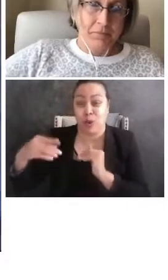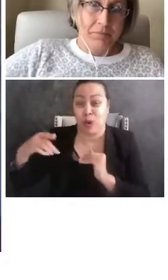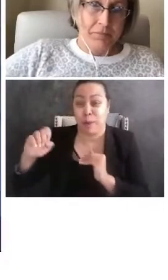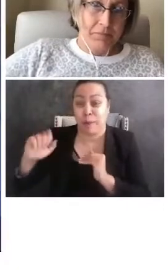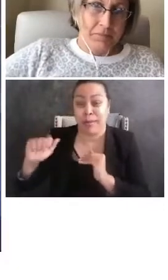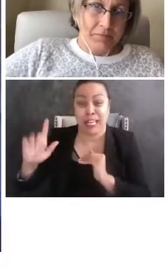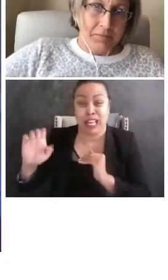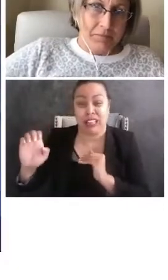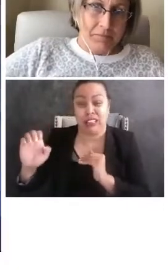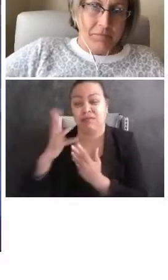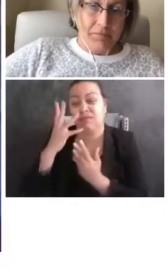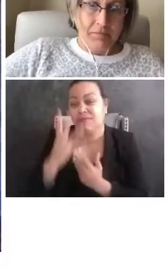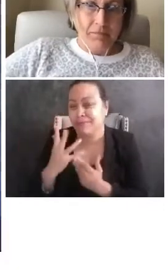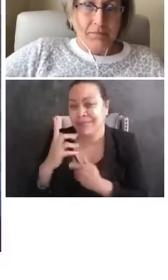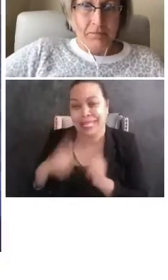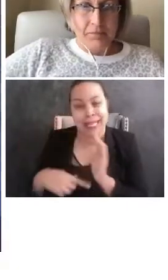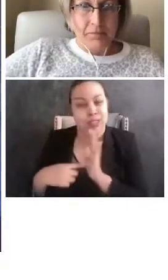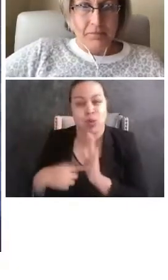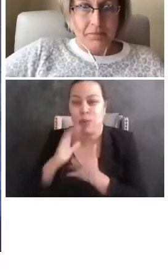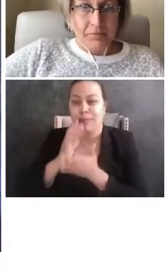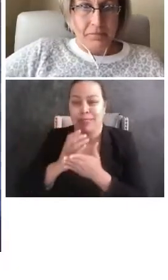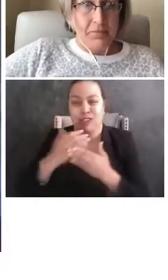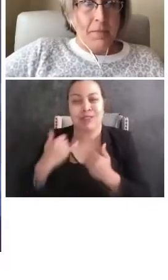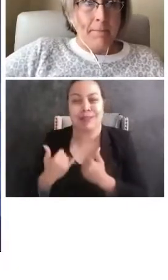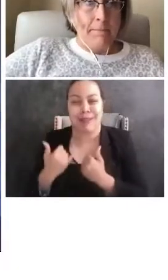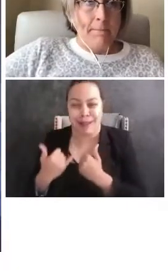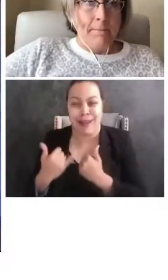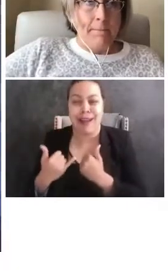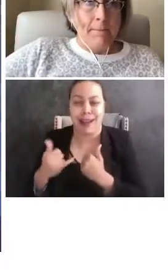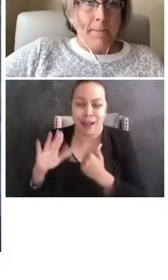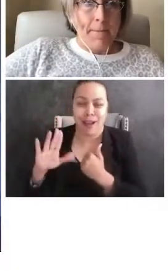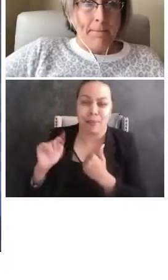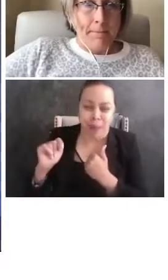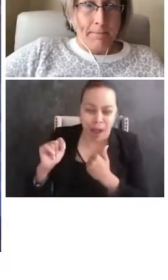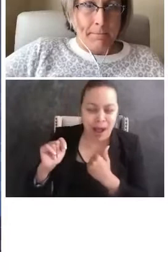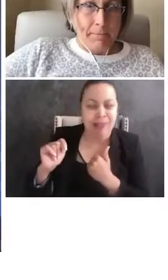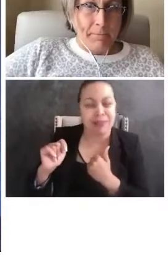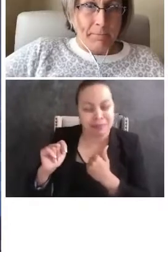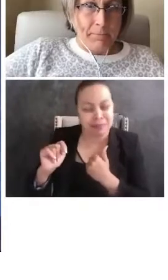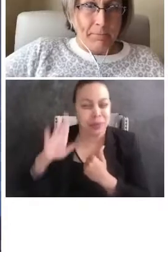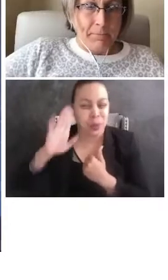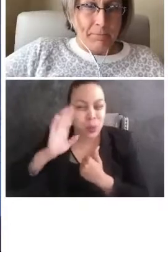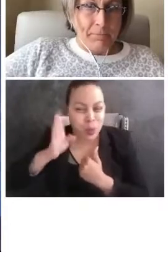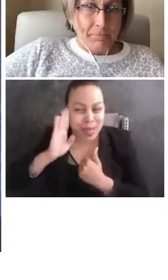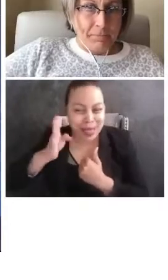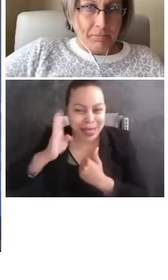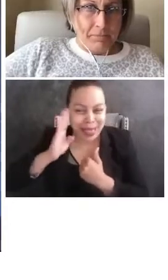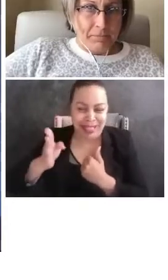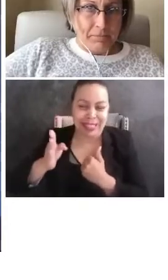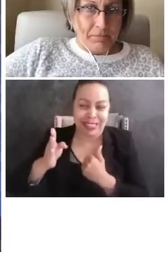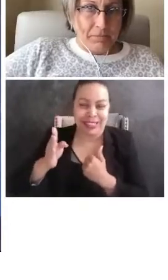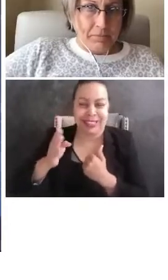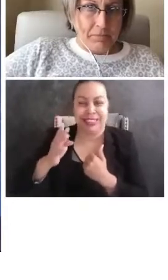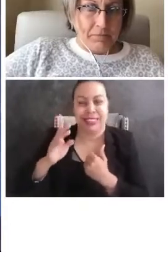cannot see in this context, but they will be available for the virtual exhibition.